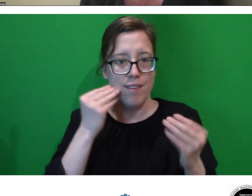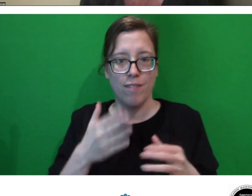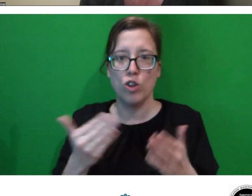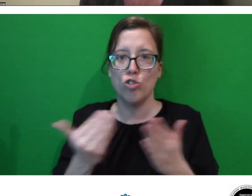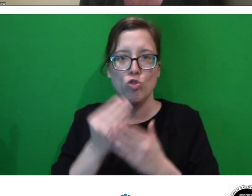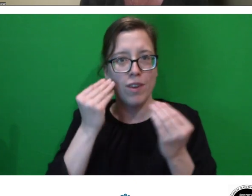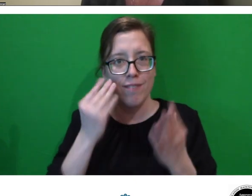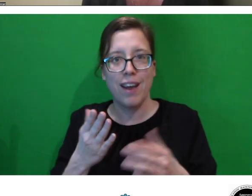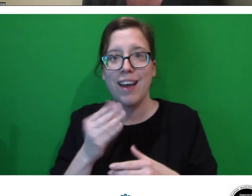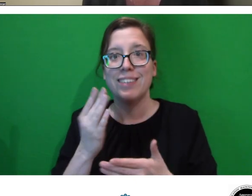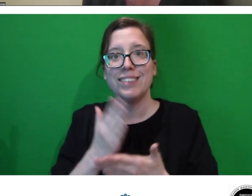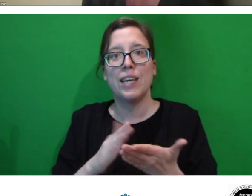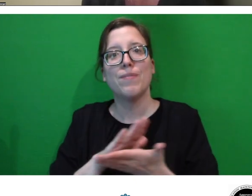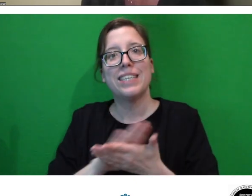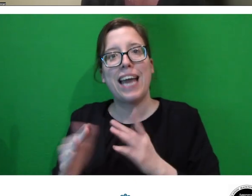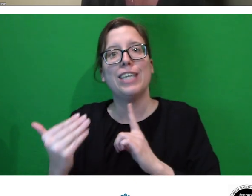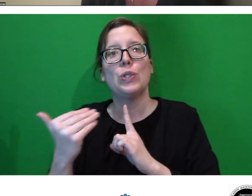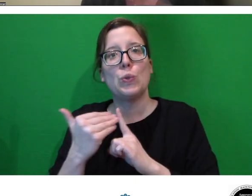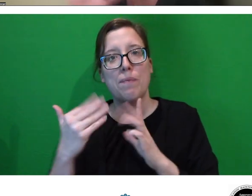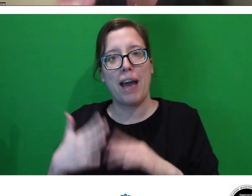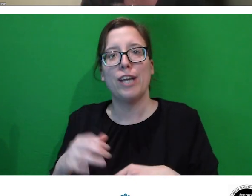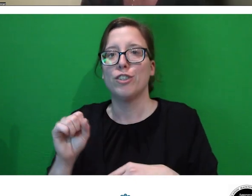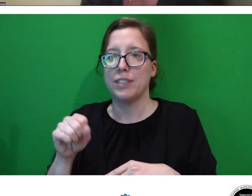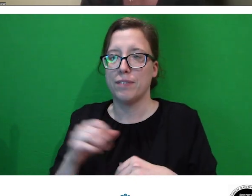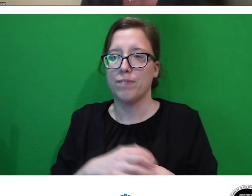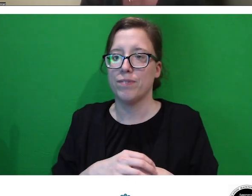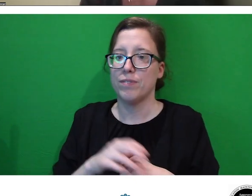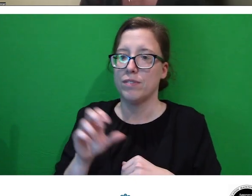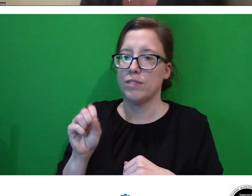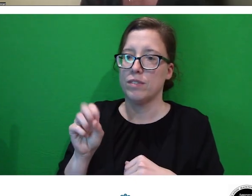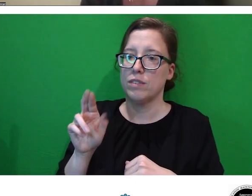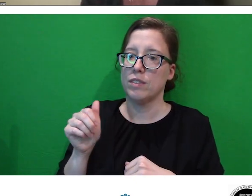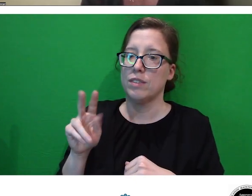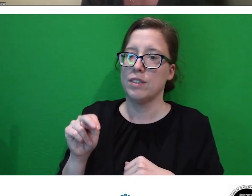here with us. I resonated everything Renee is saying [in Q&A], "Thank